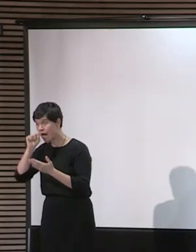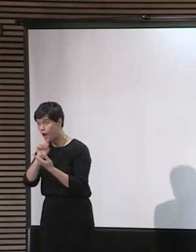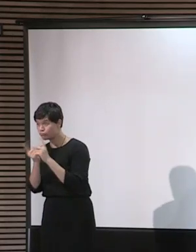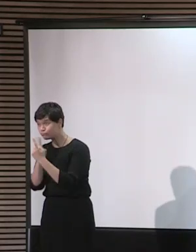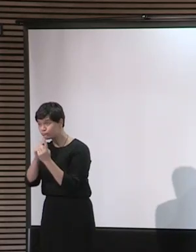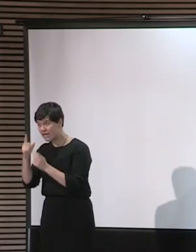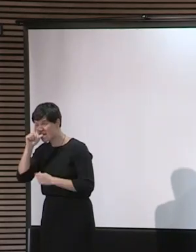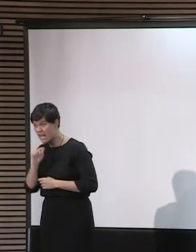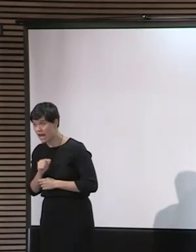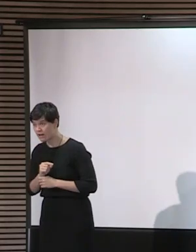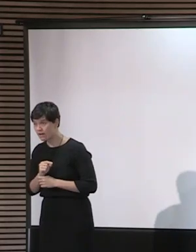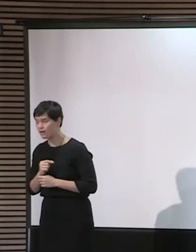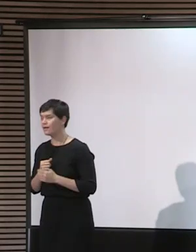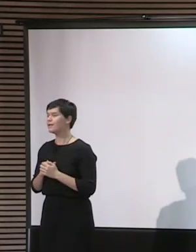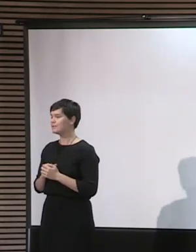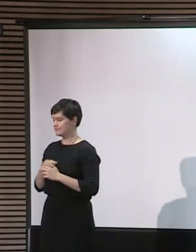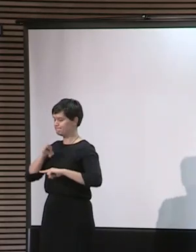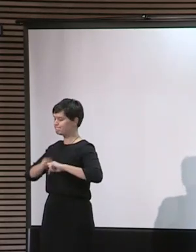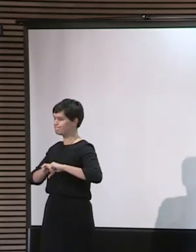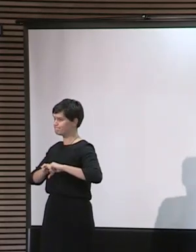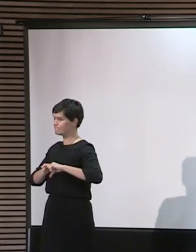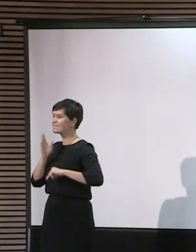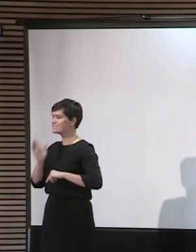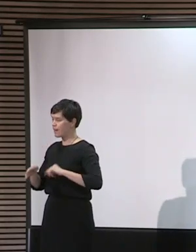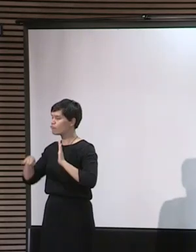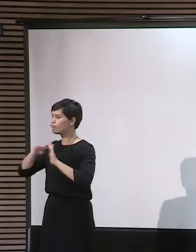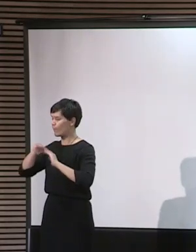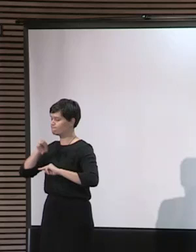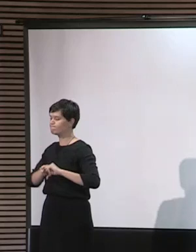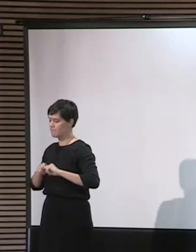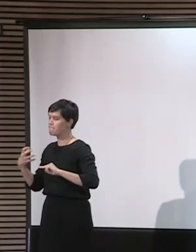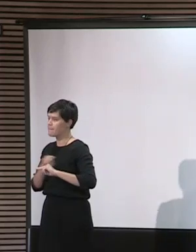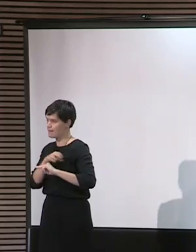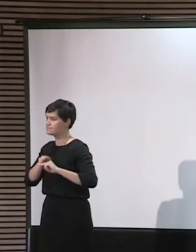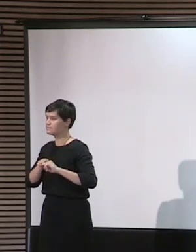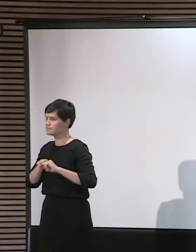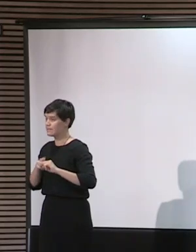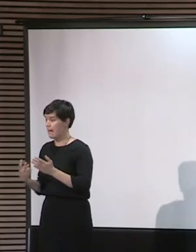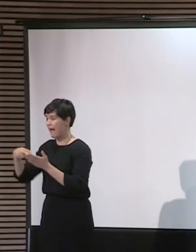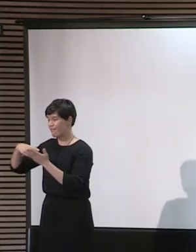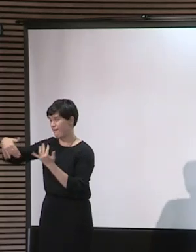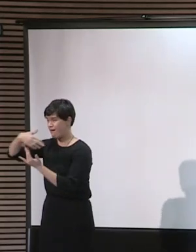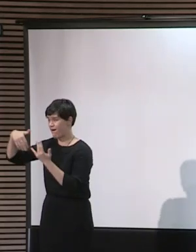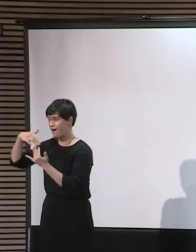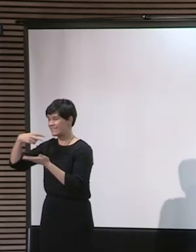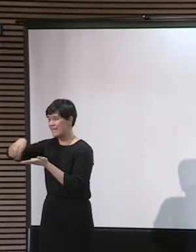Does that include dance floors? At this stage, of course, we are still keeping the seating in those